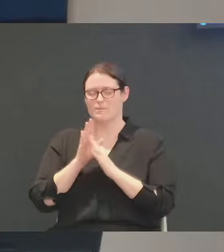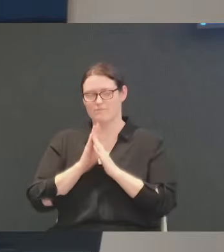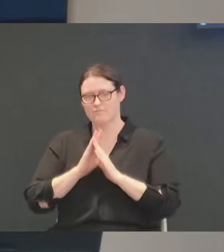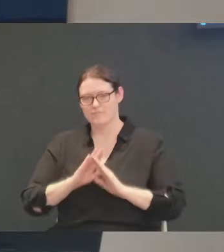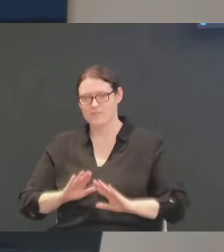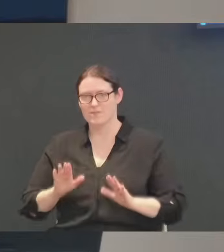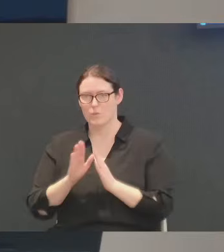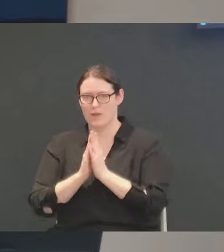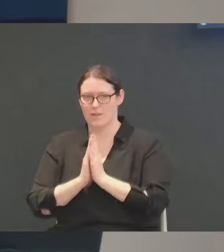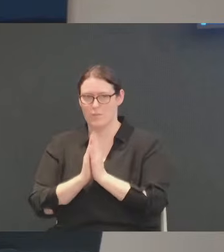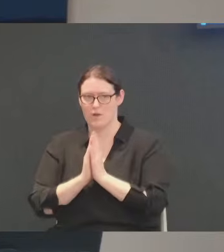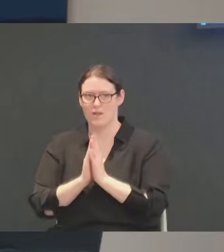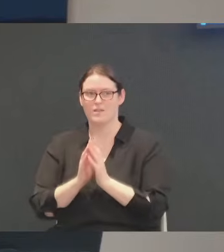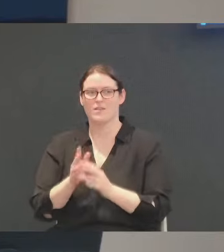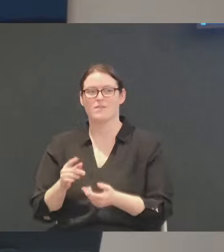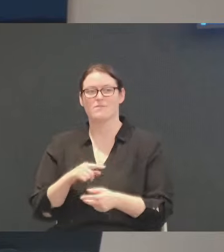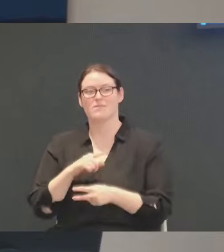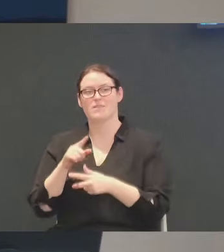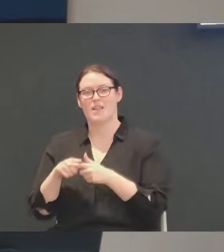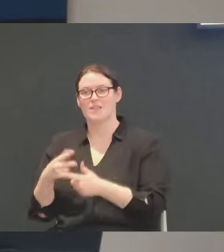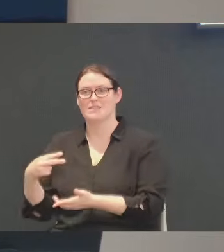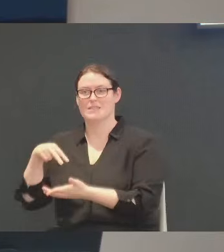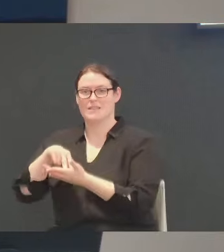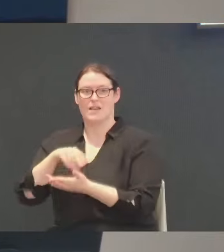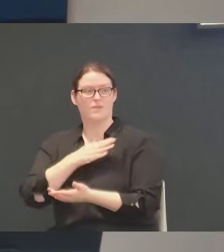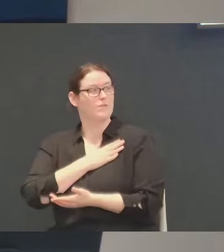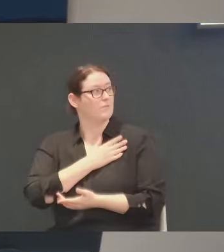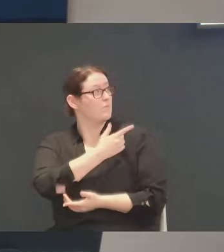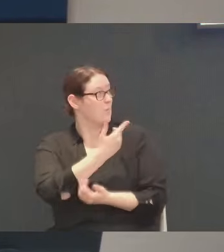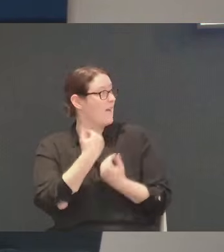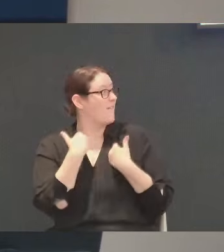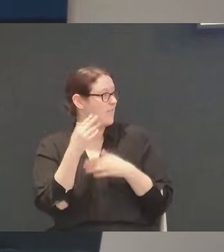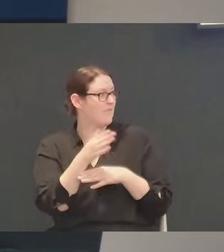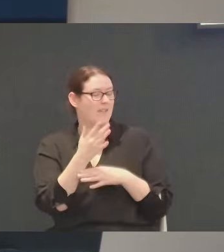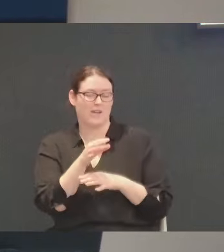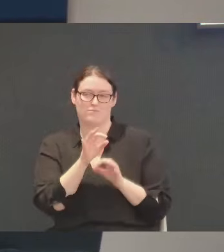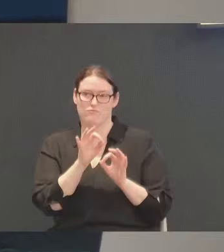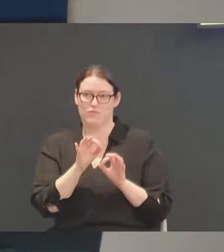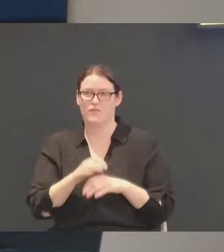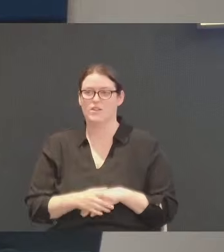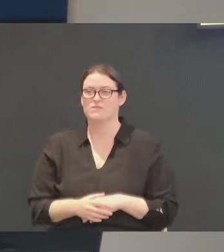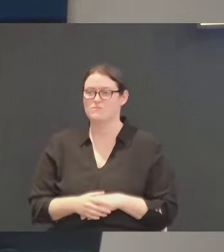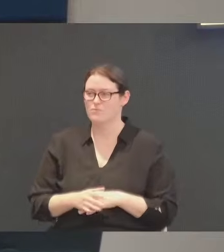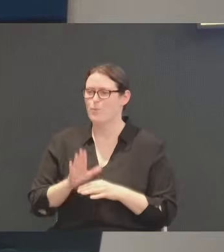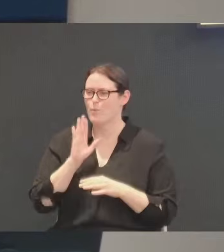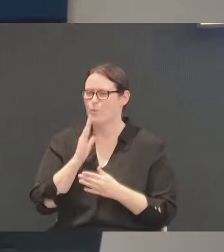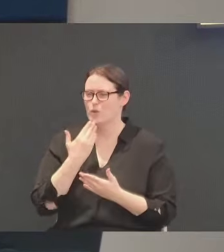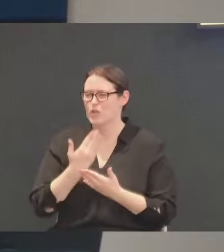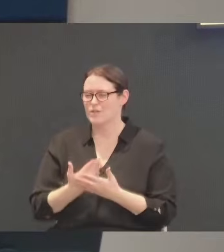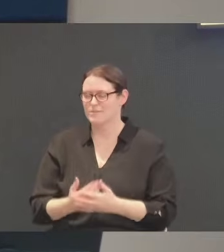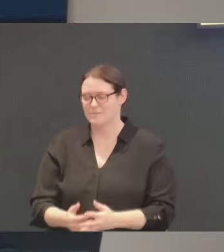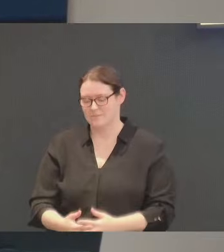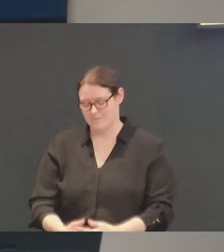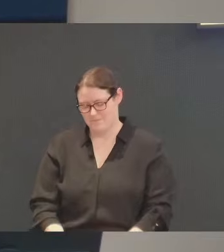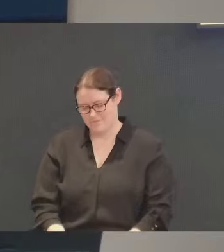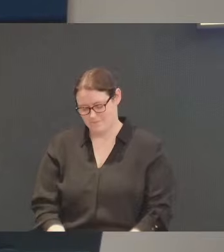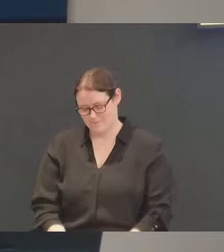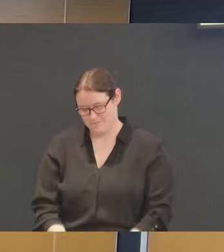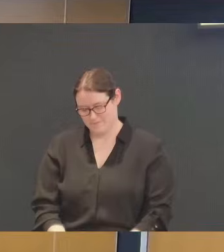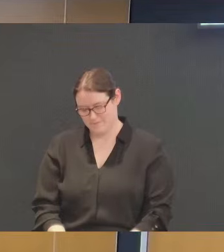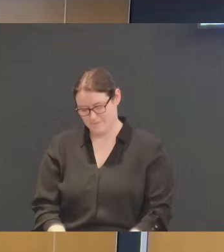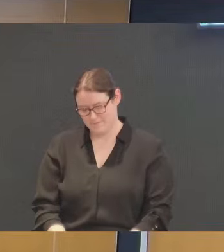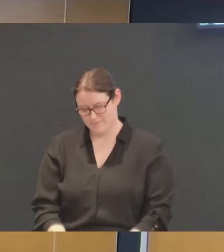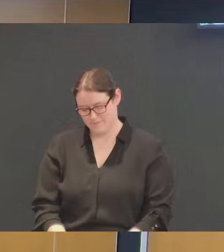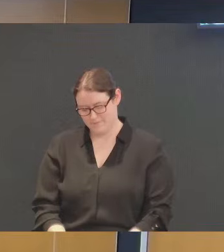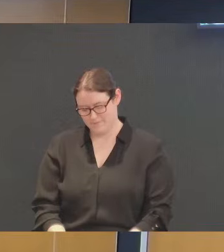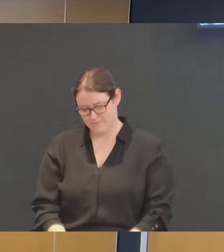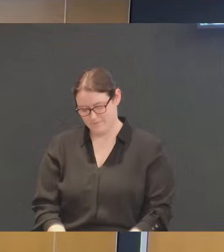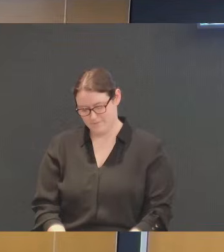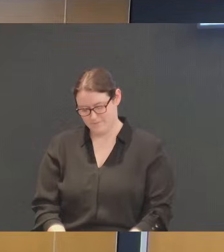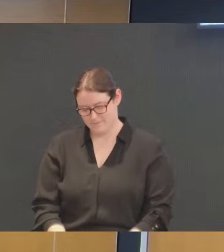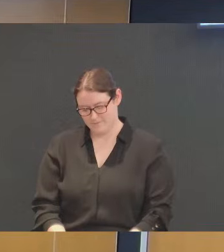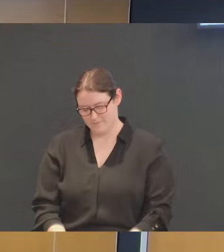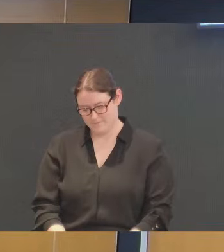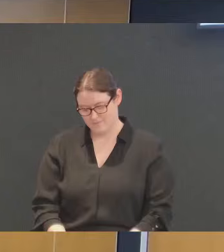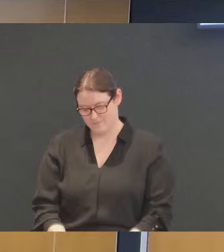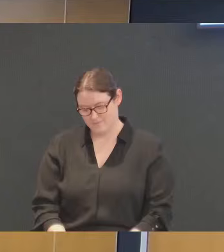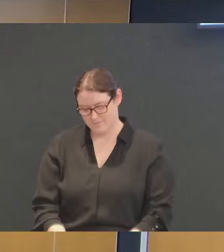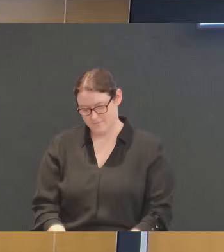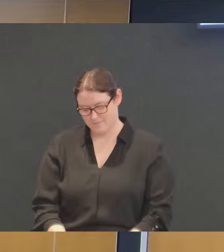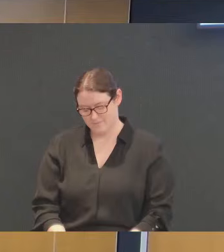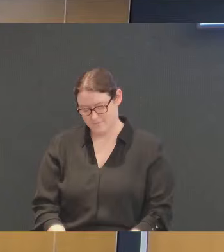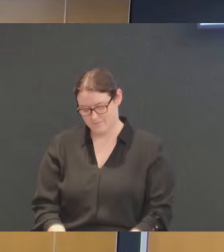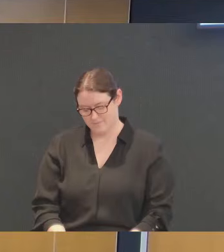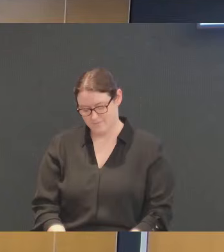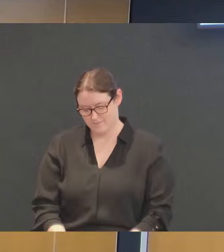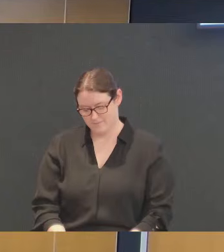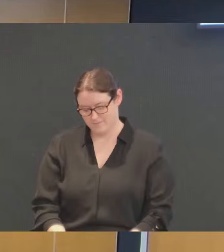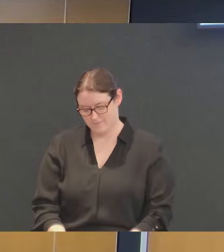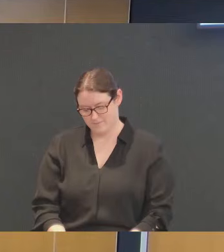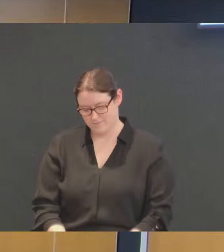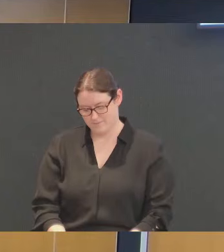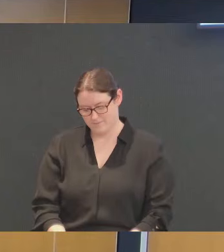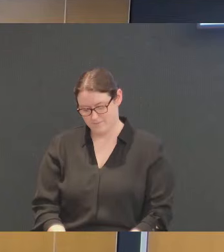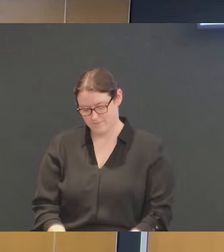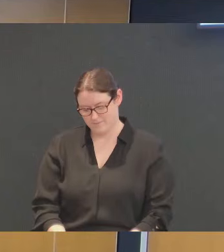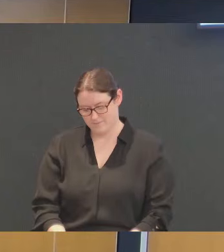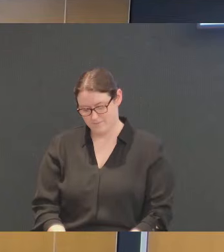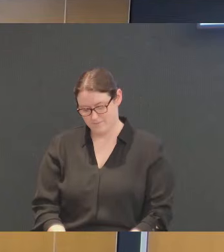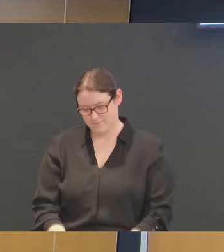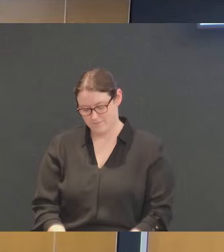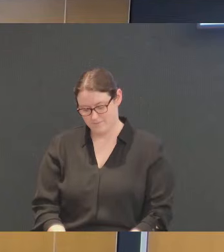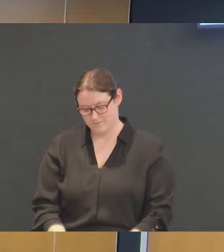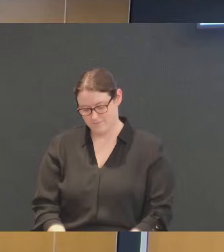and then stand for We got our flags in. Okay. For the pledge of allegiance, that would be great.